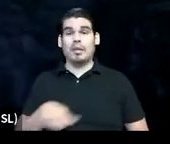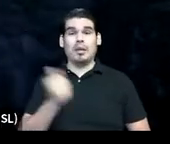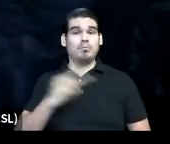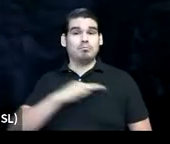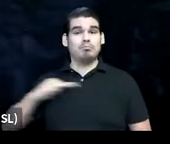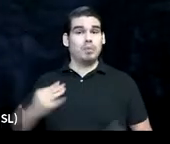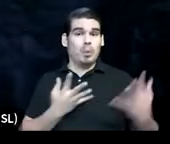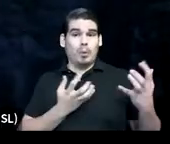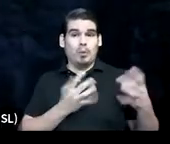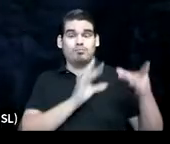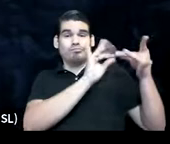Vice President: Anyone wants to add